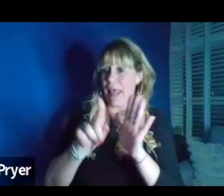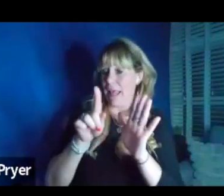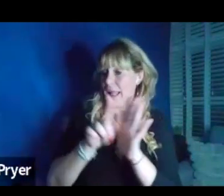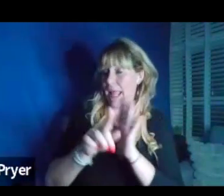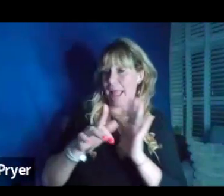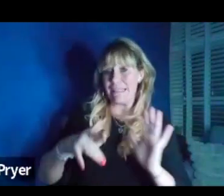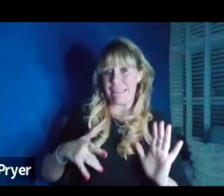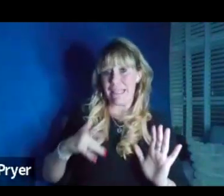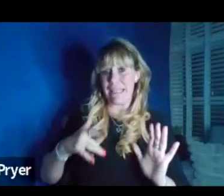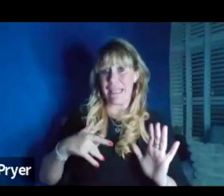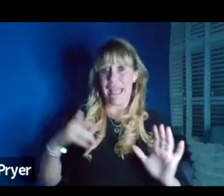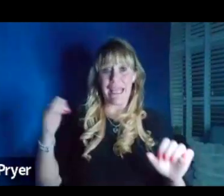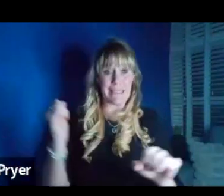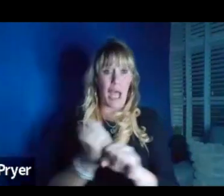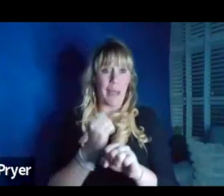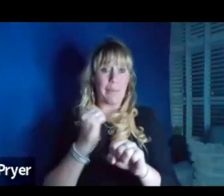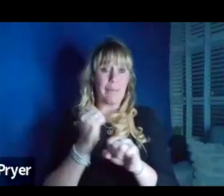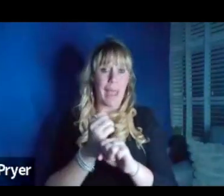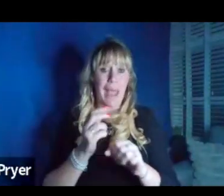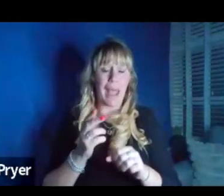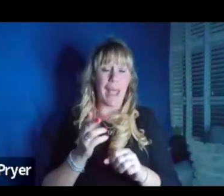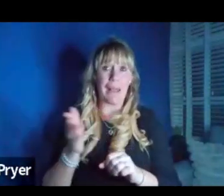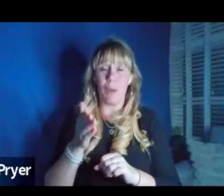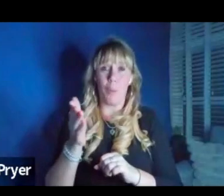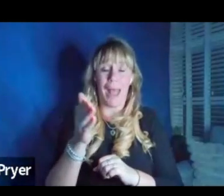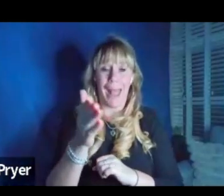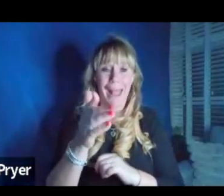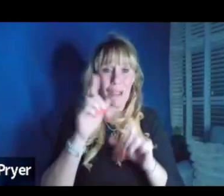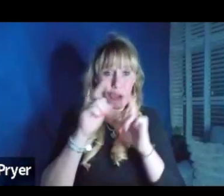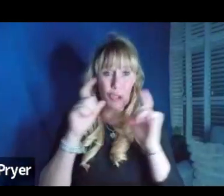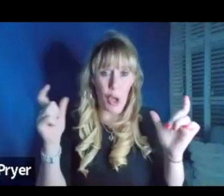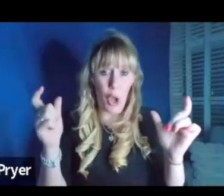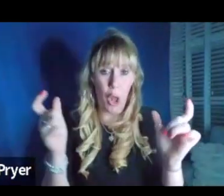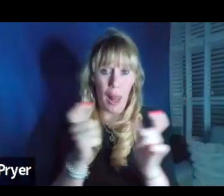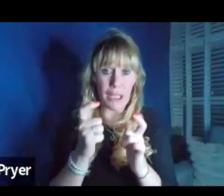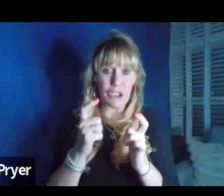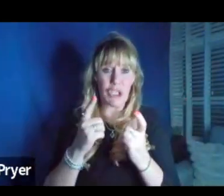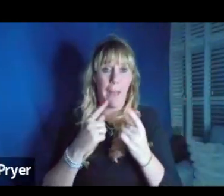And on a tutor I developed quite a crush